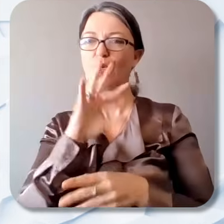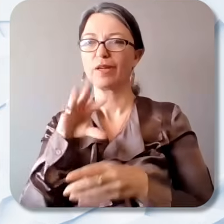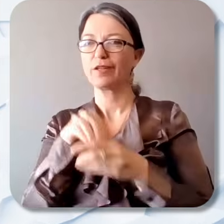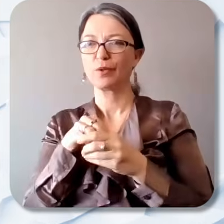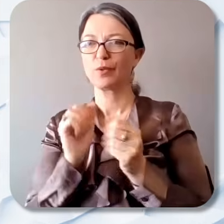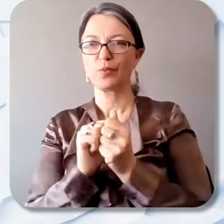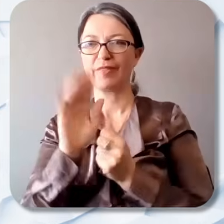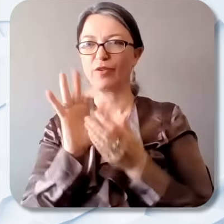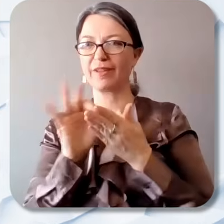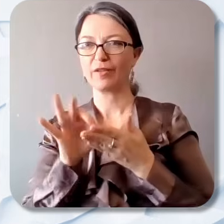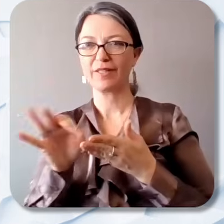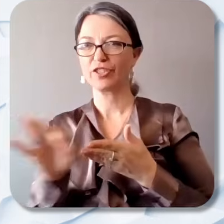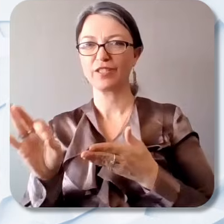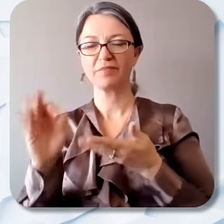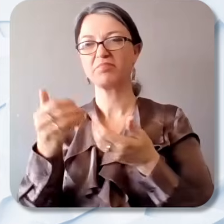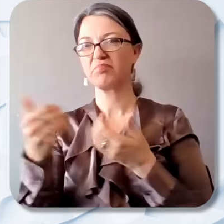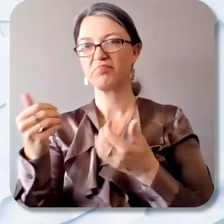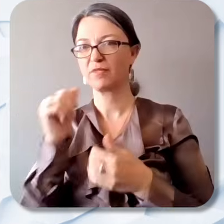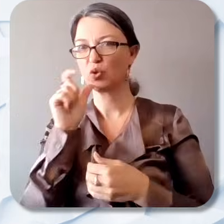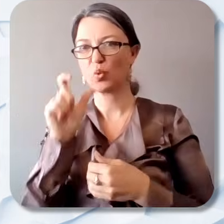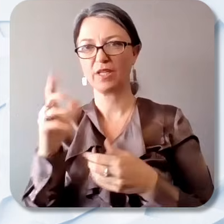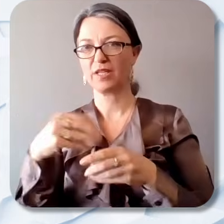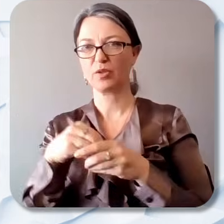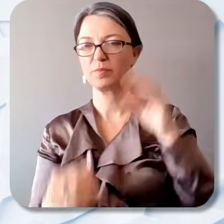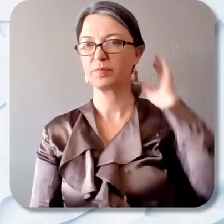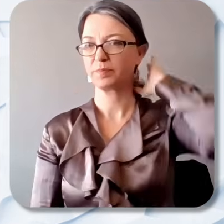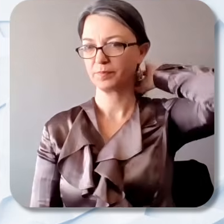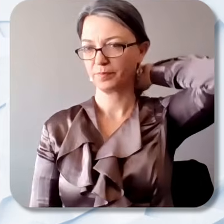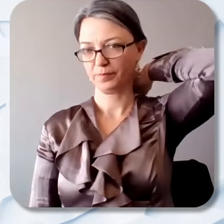You don't have to include them. That's okay.